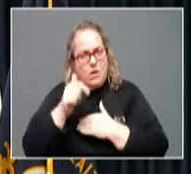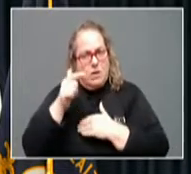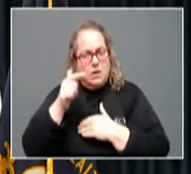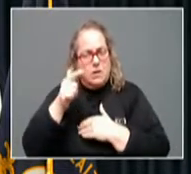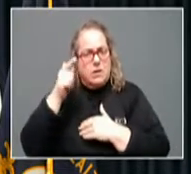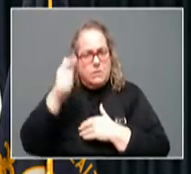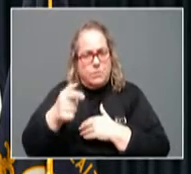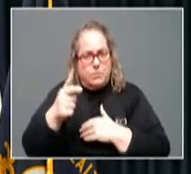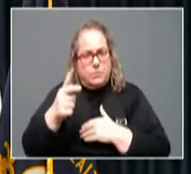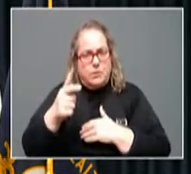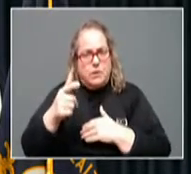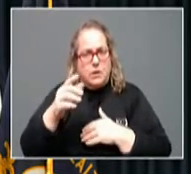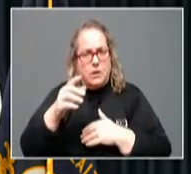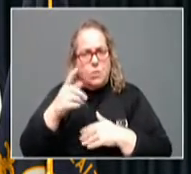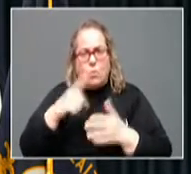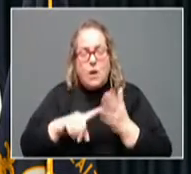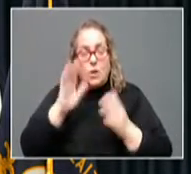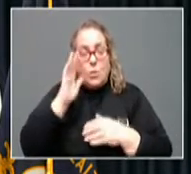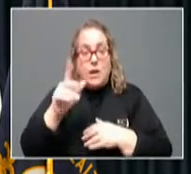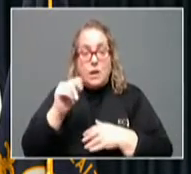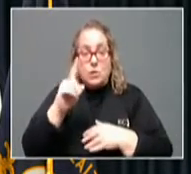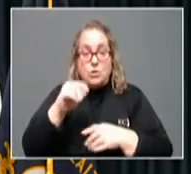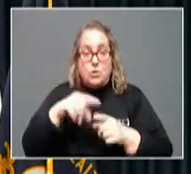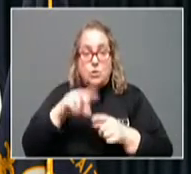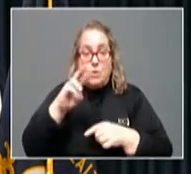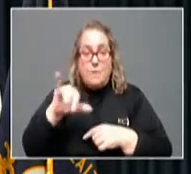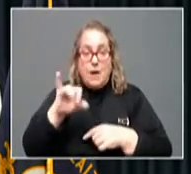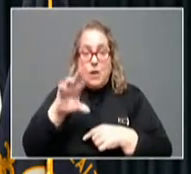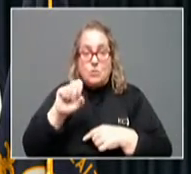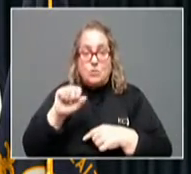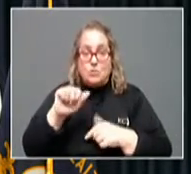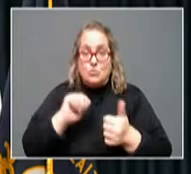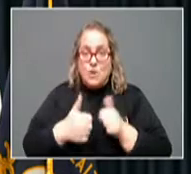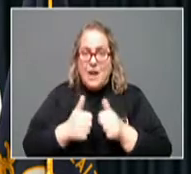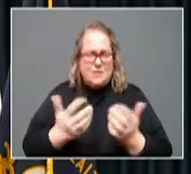mayor's race, who cares? I mean, this is a person that almost lost their life